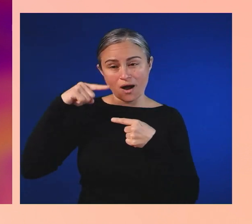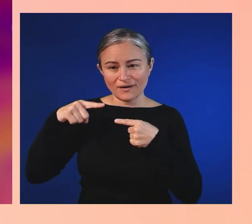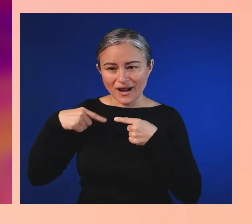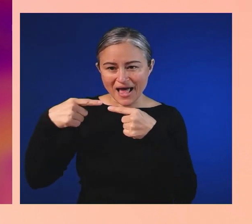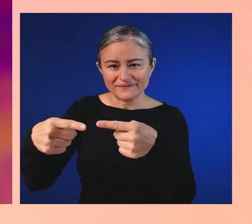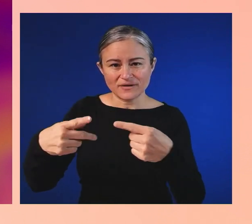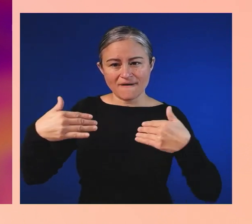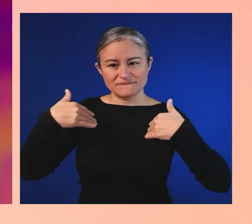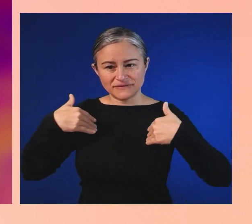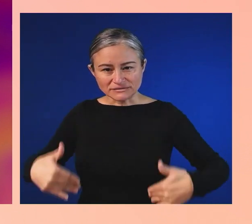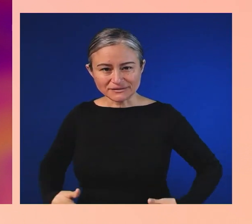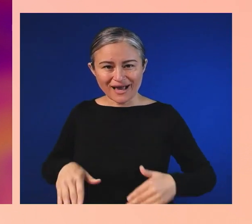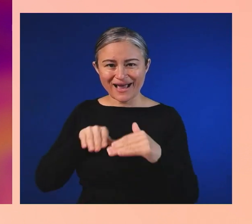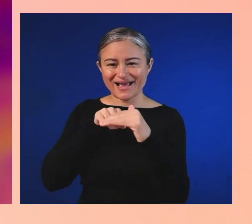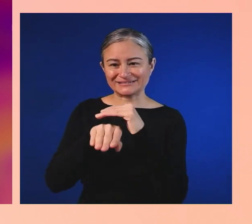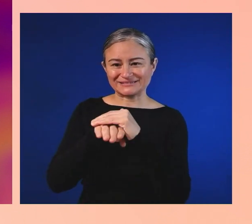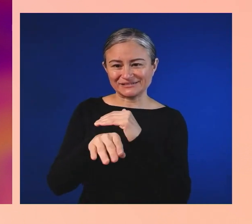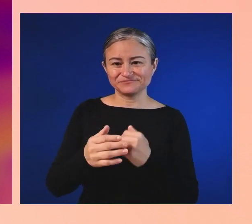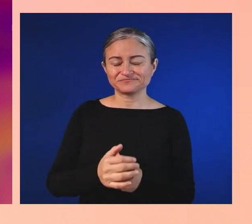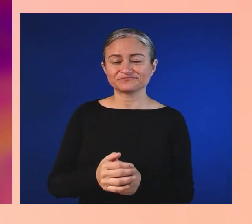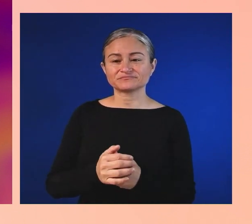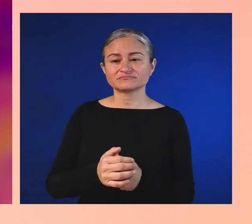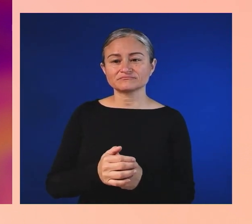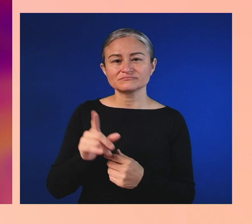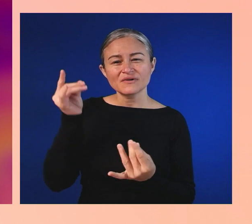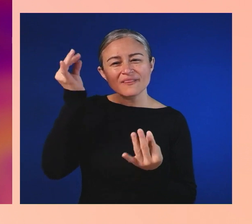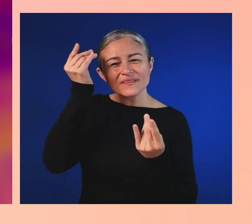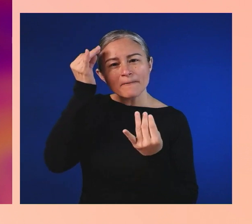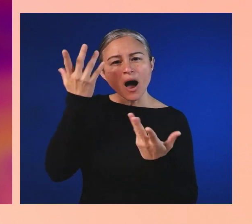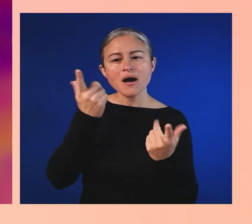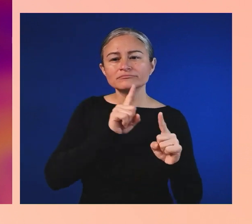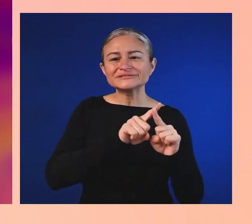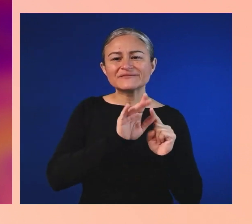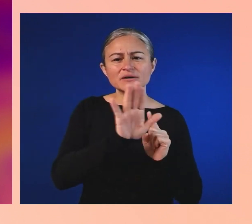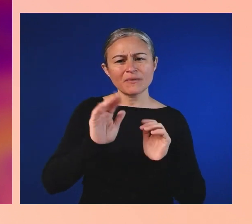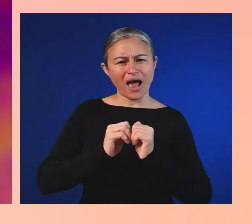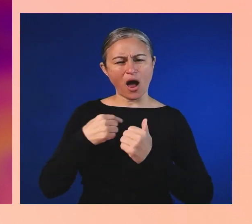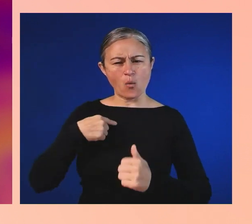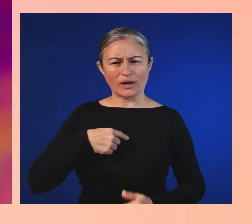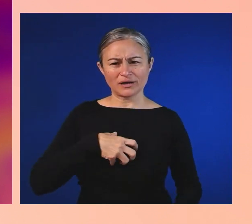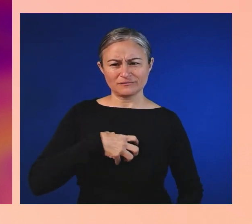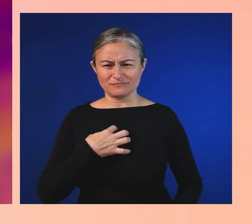we shift throughout the day when we're using these tools. If you can think about design,